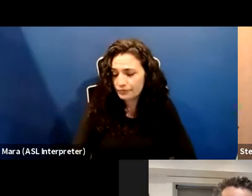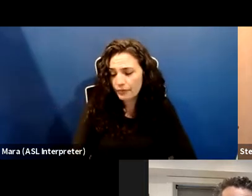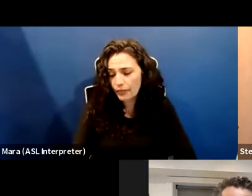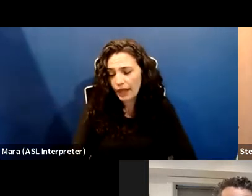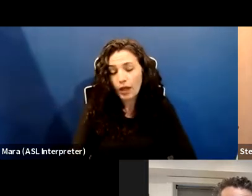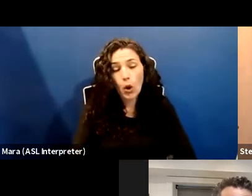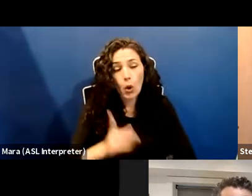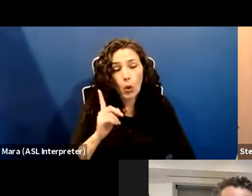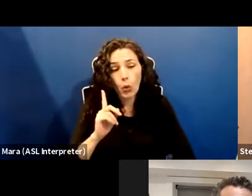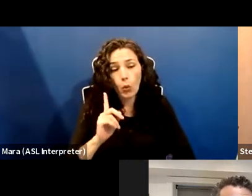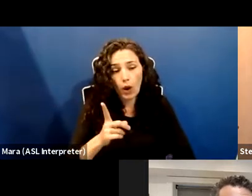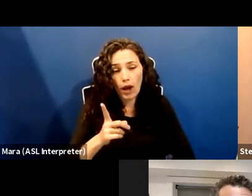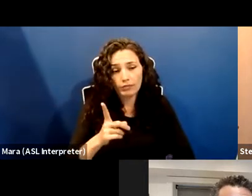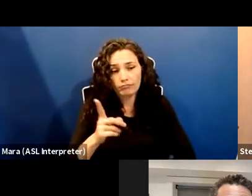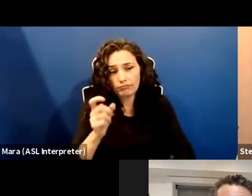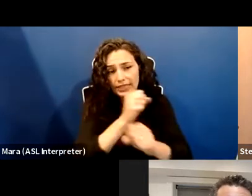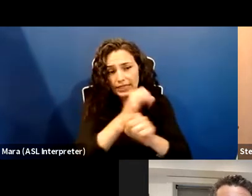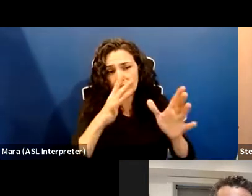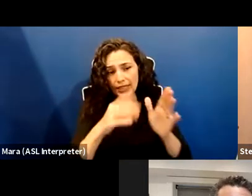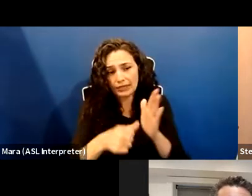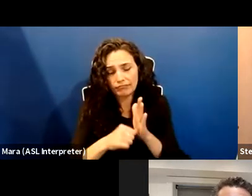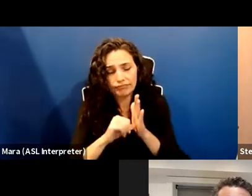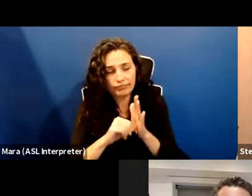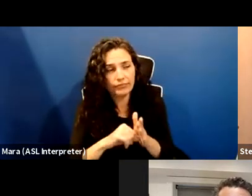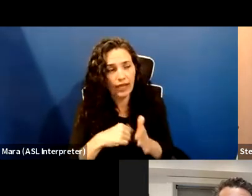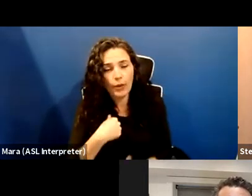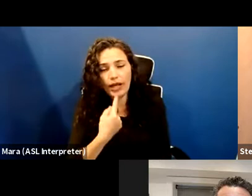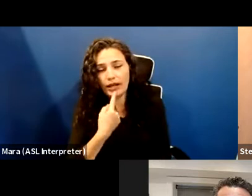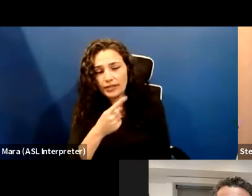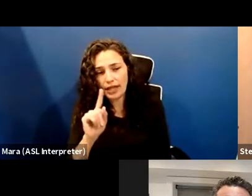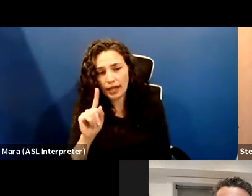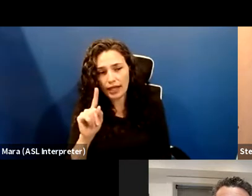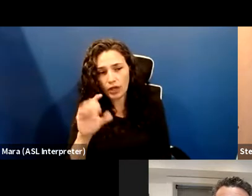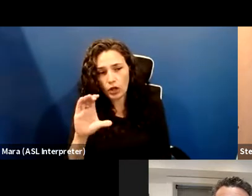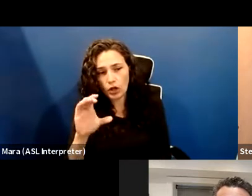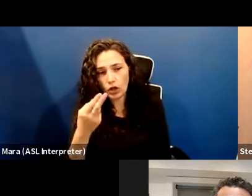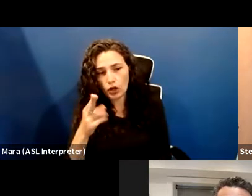And it's when I'm telling Chris and Laura that his scan is terrible.